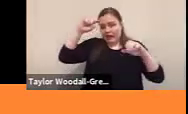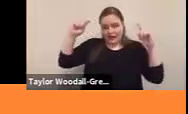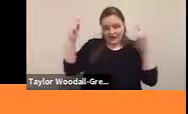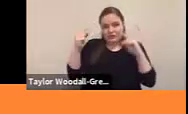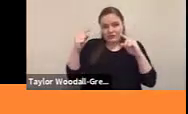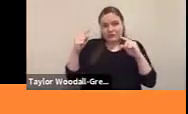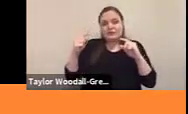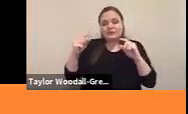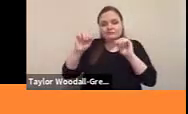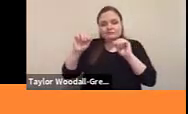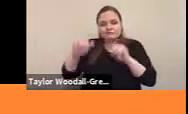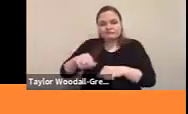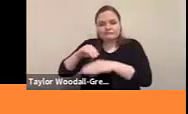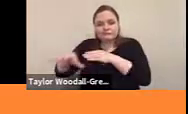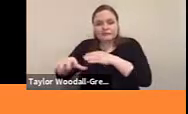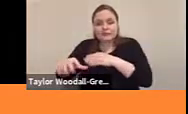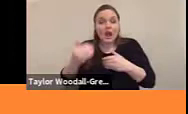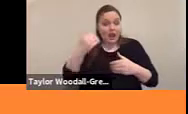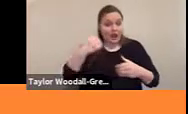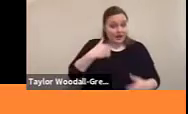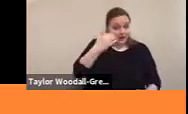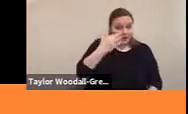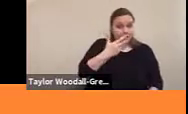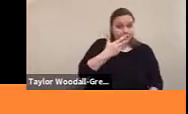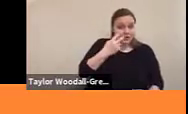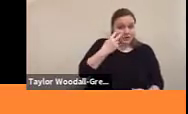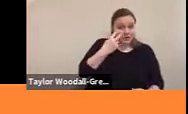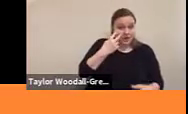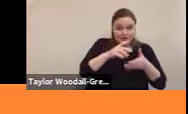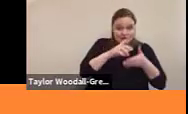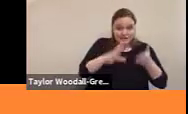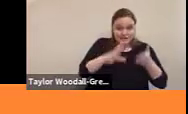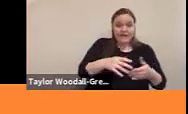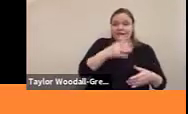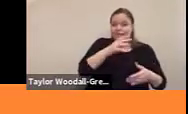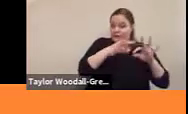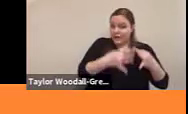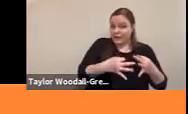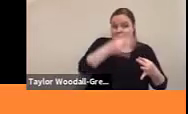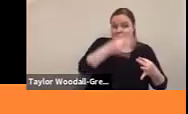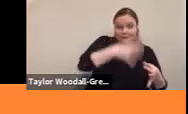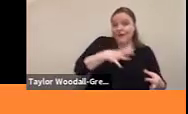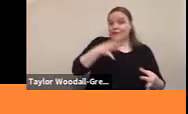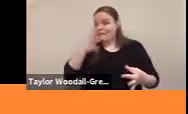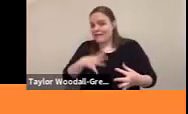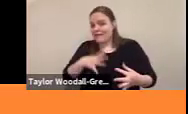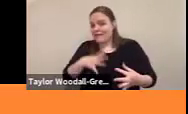I know a colorblind designer whose family, both the males and females, have different types of colorblindness.